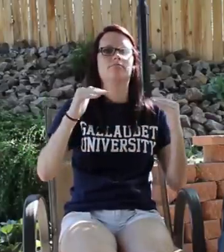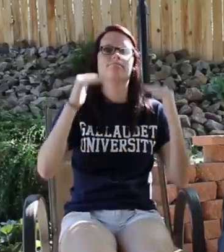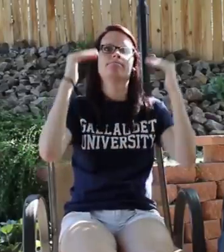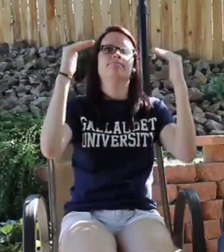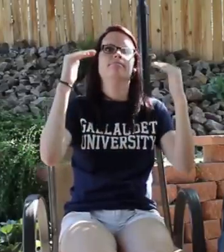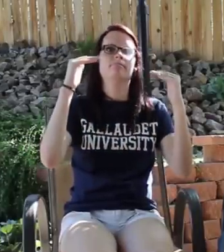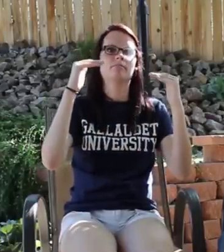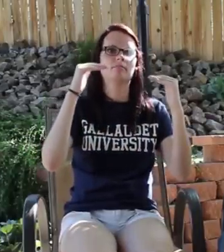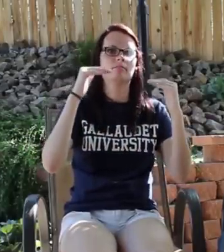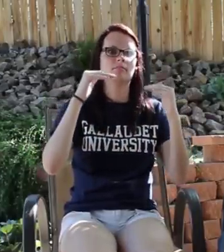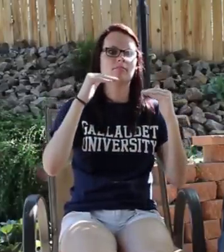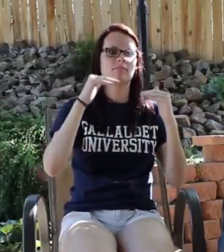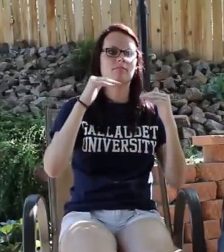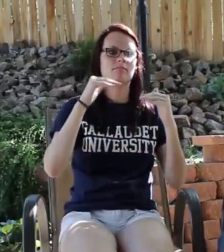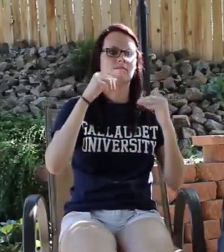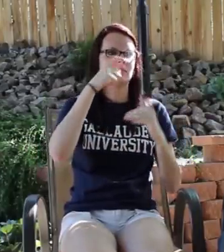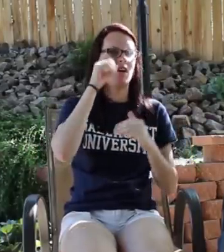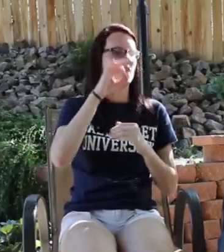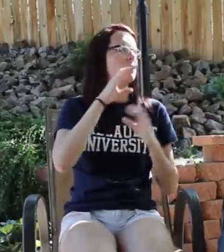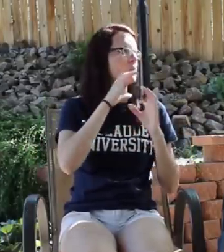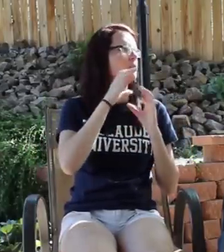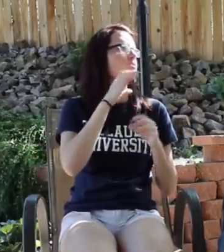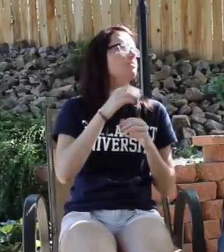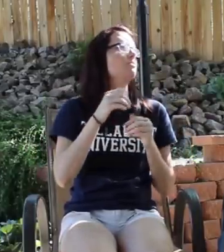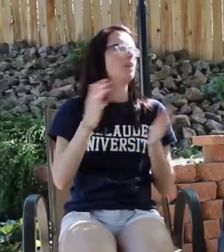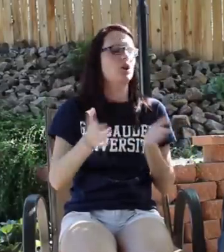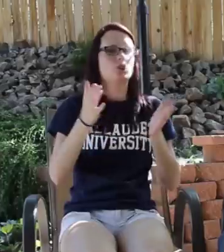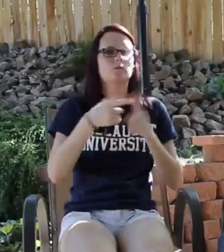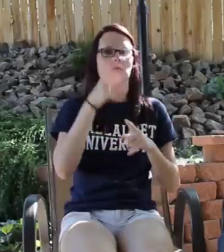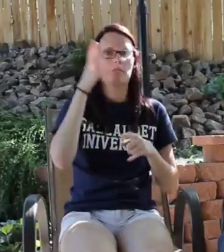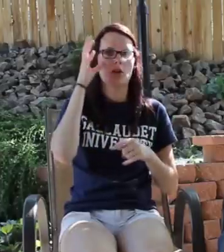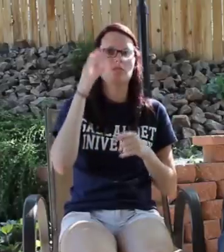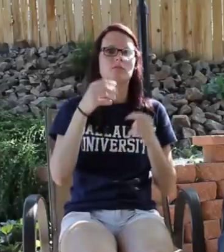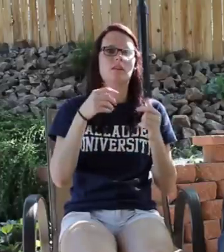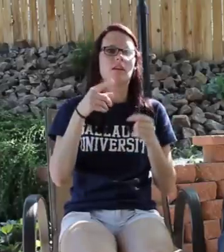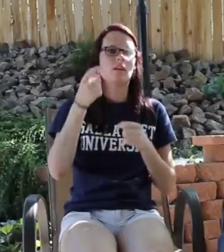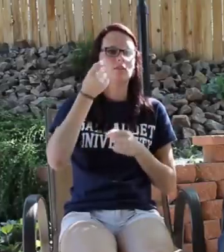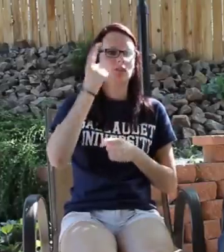Our level of understanding written English is probably higher than most kids because